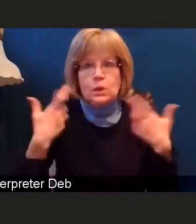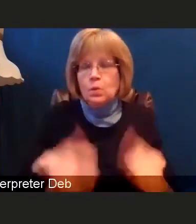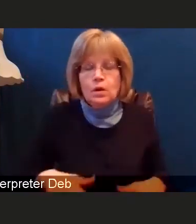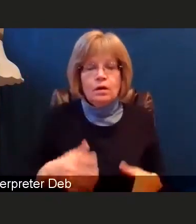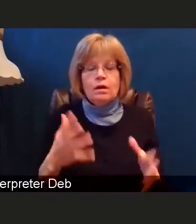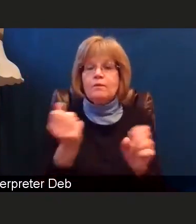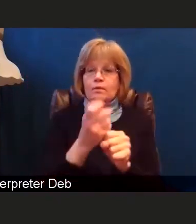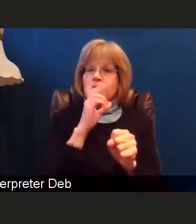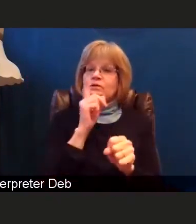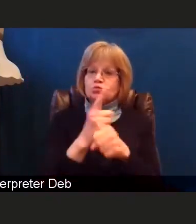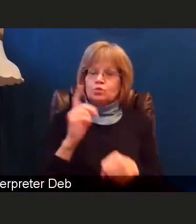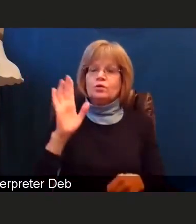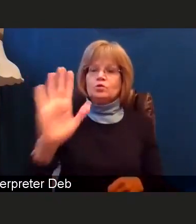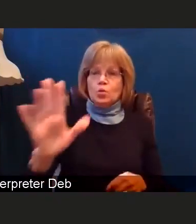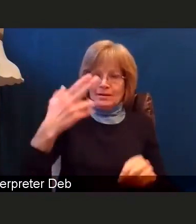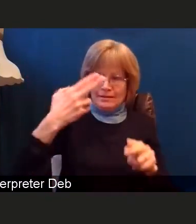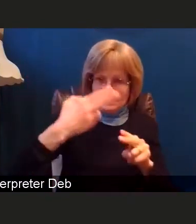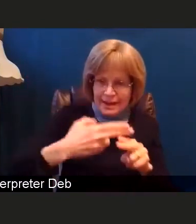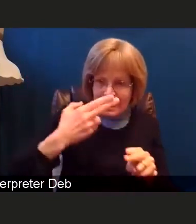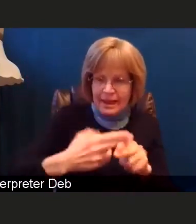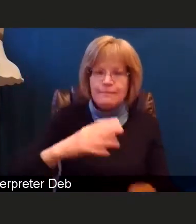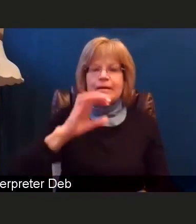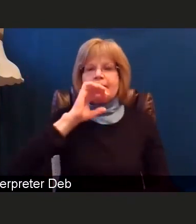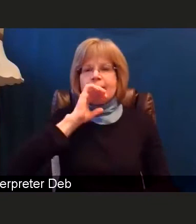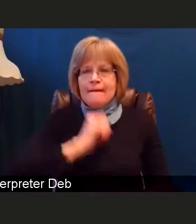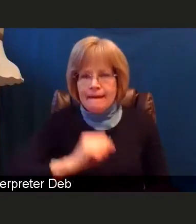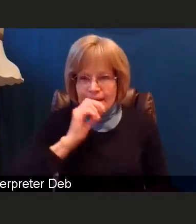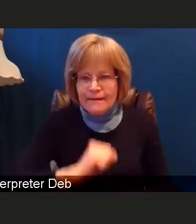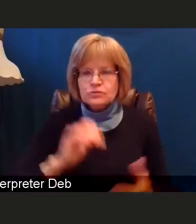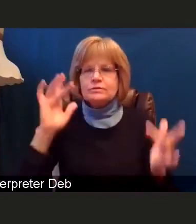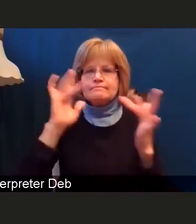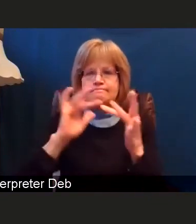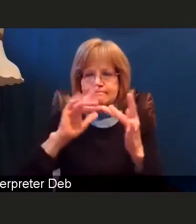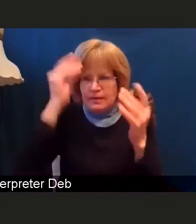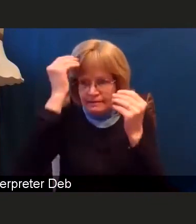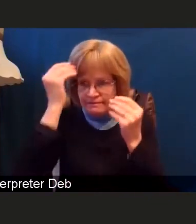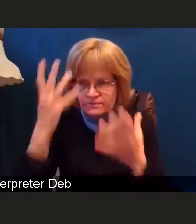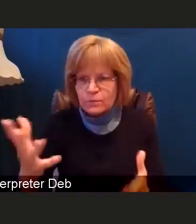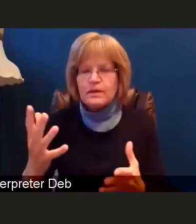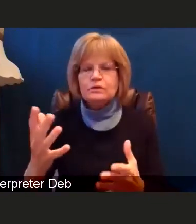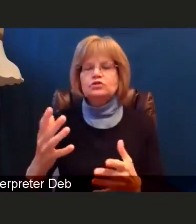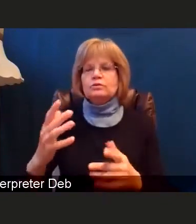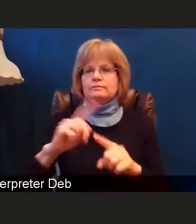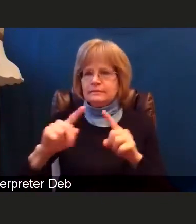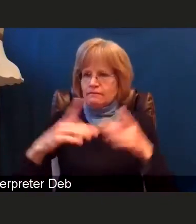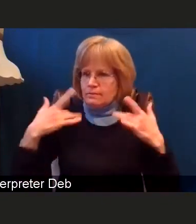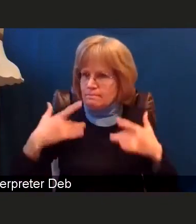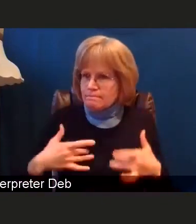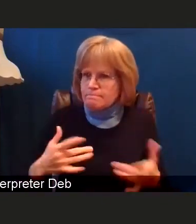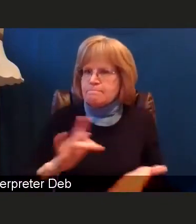your age, your contact information are all in our system. You know, we do this so that we can make sure